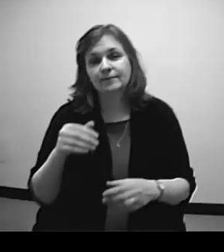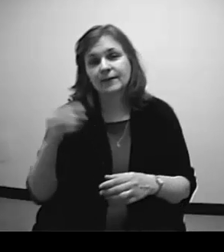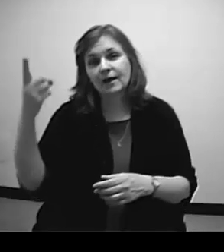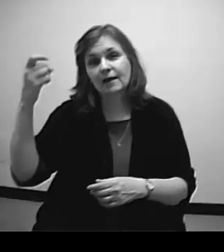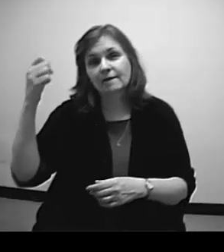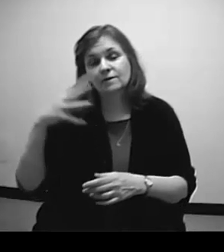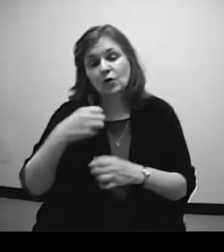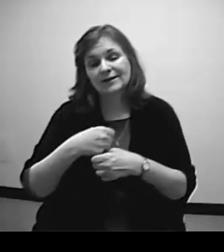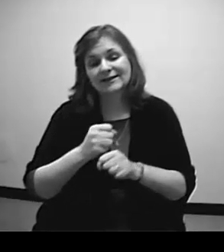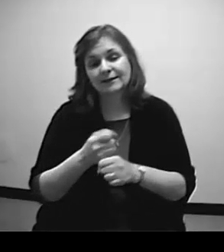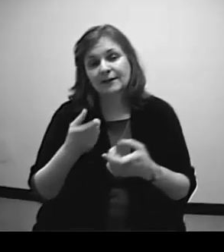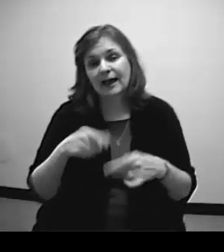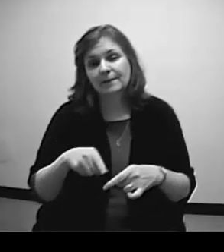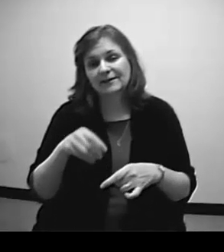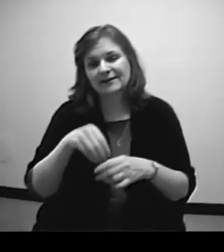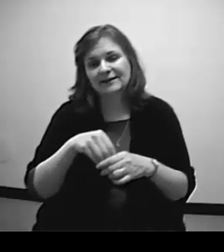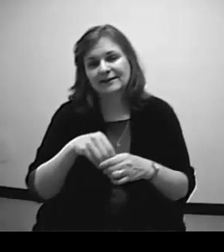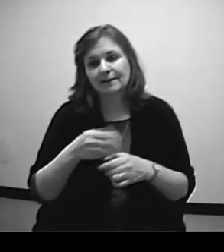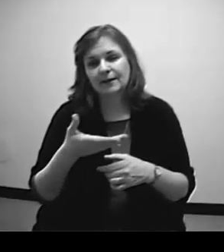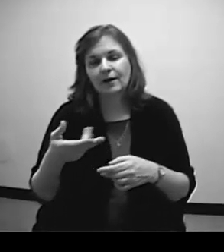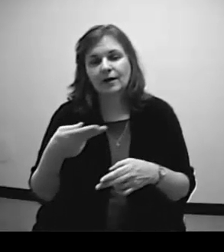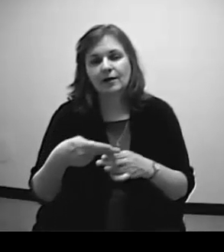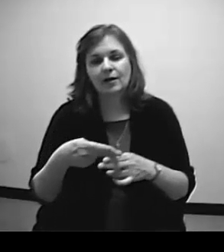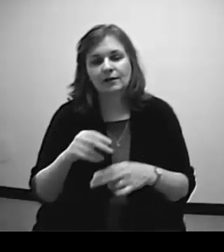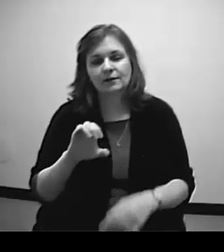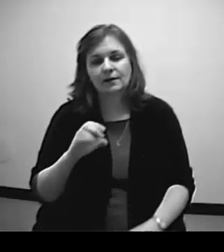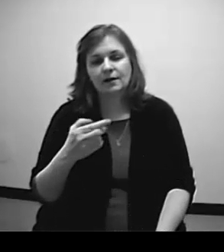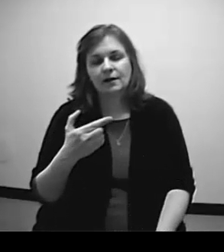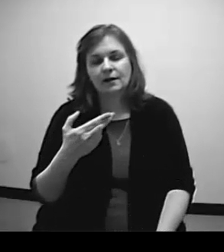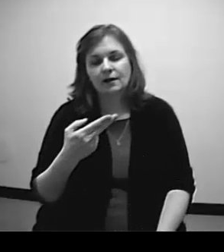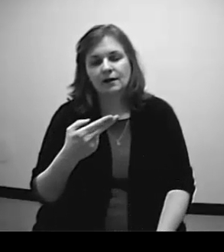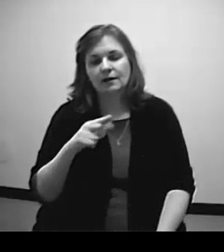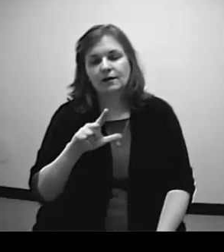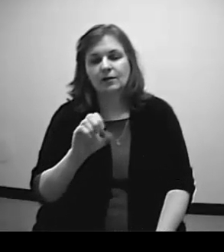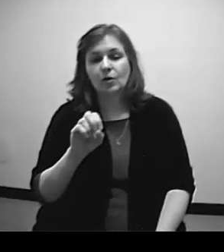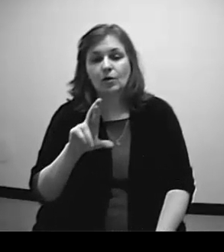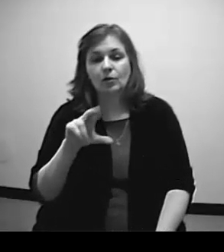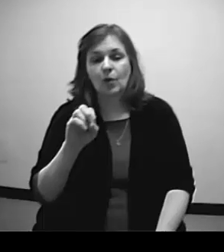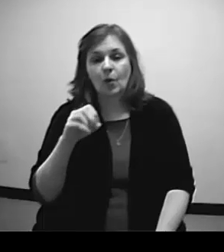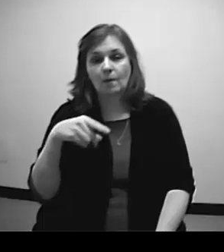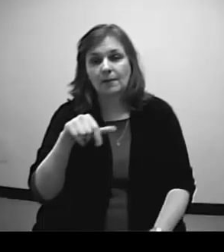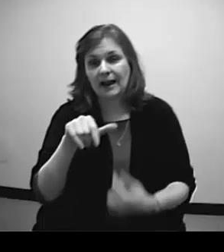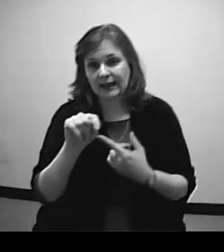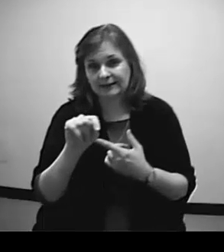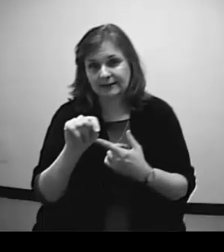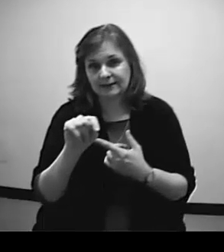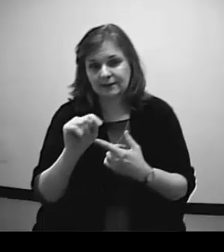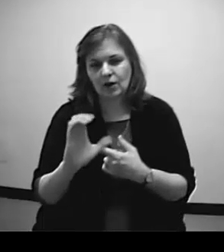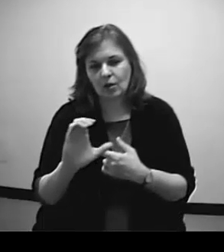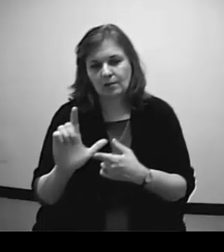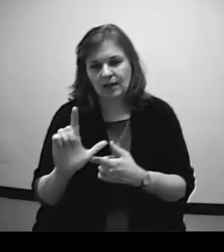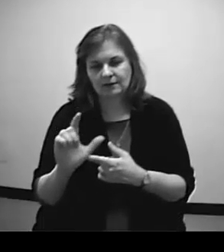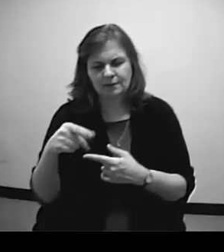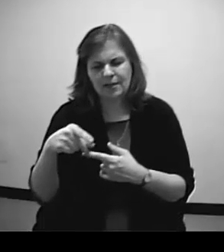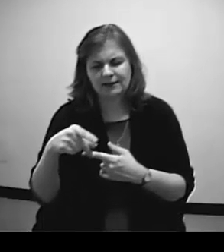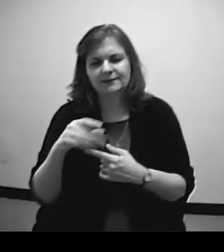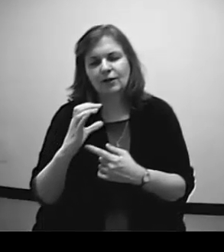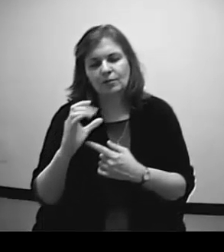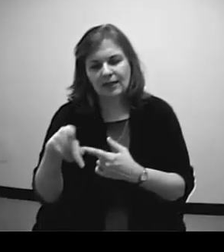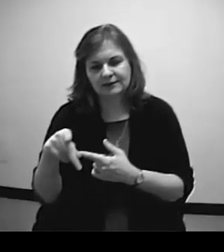We are actually going to look at it taking place inside a chloroplast -- a specific organelle inside the cells of plants